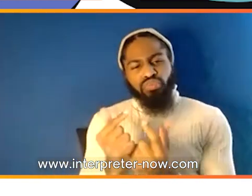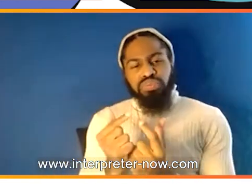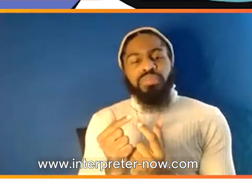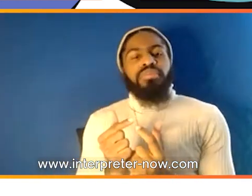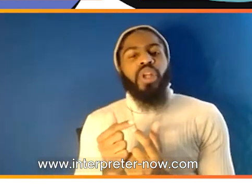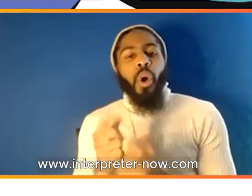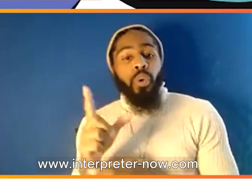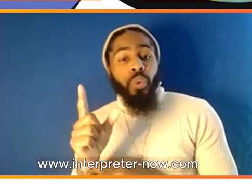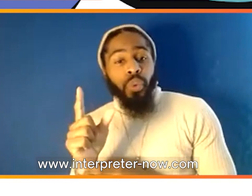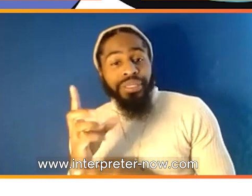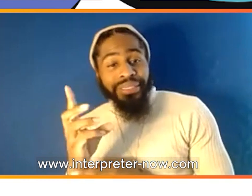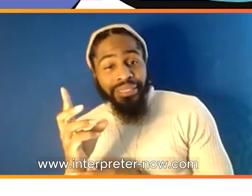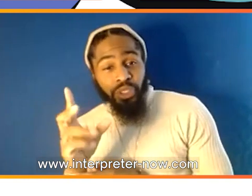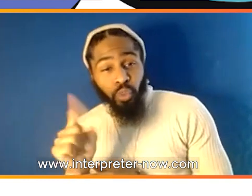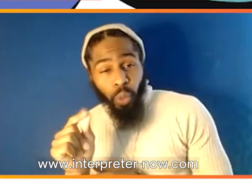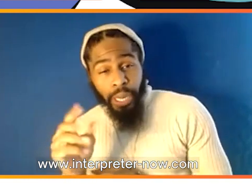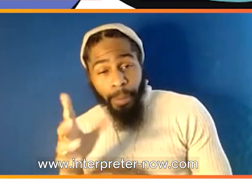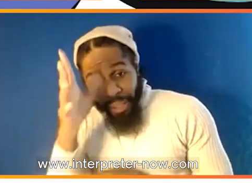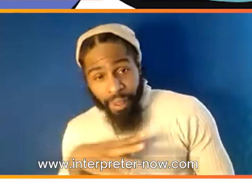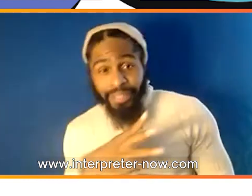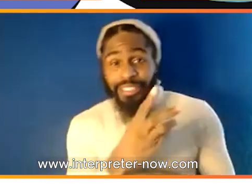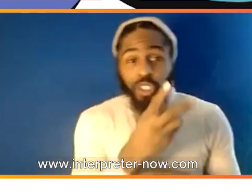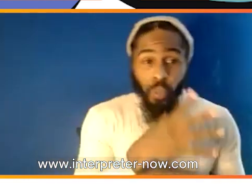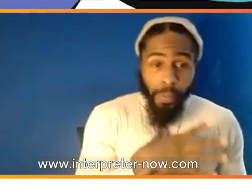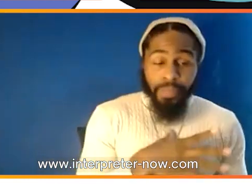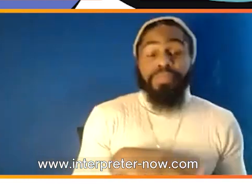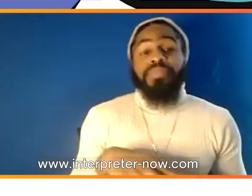did our breakouts, which were the most exciting part, where people would go and talk about